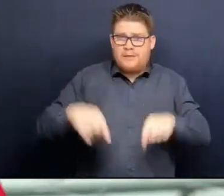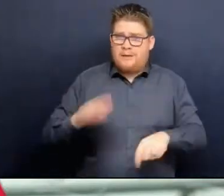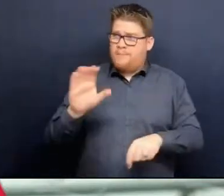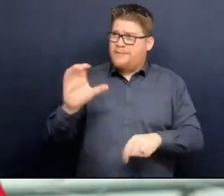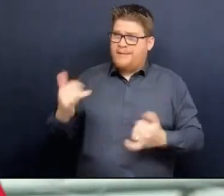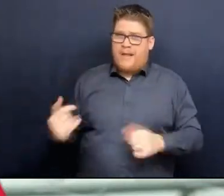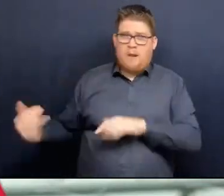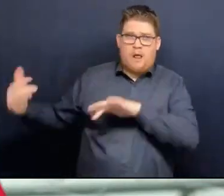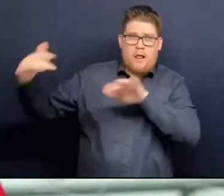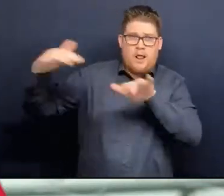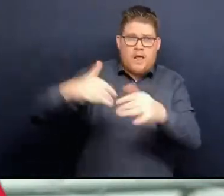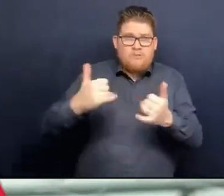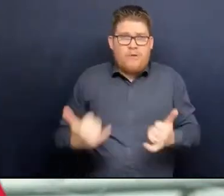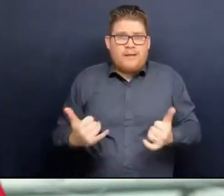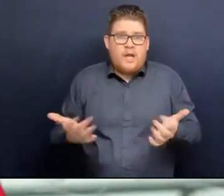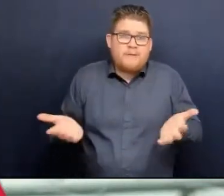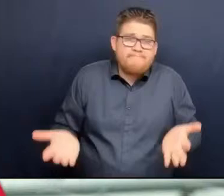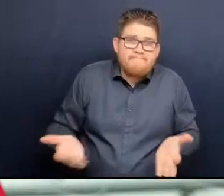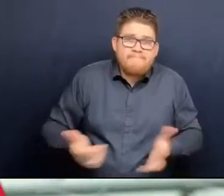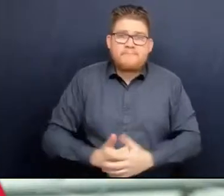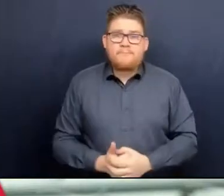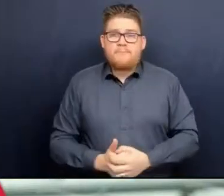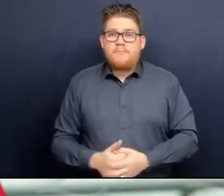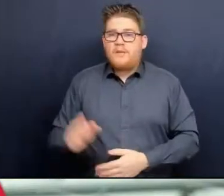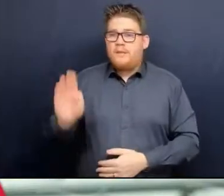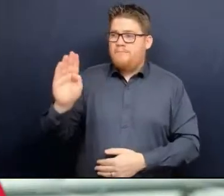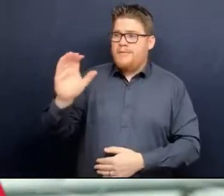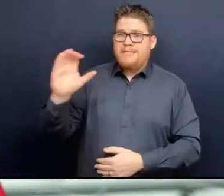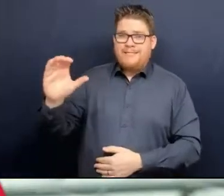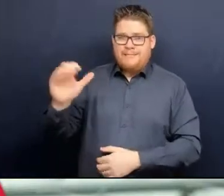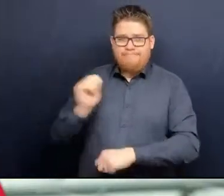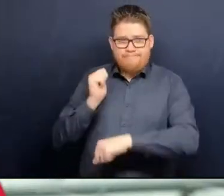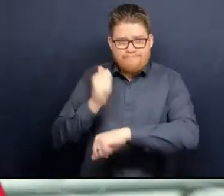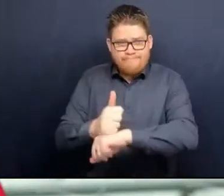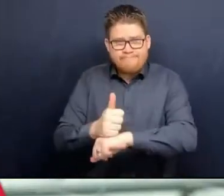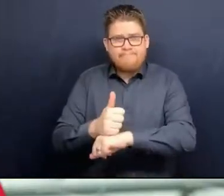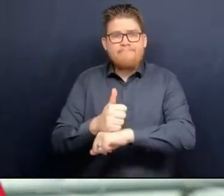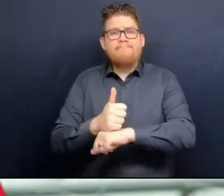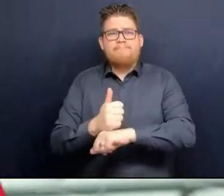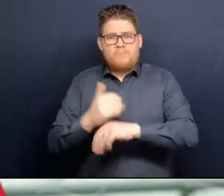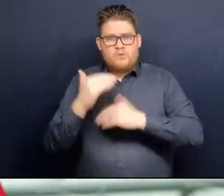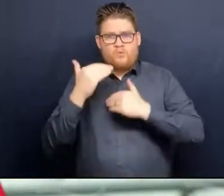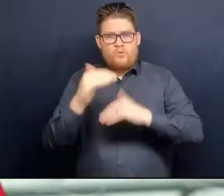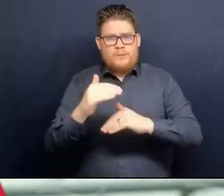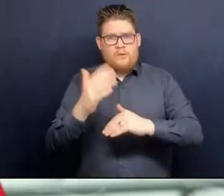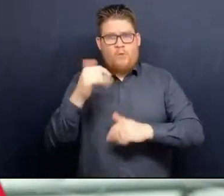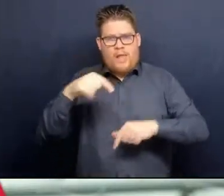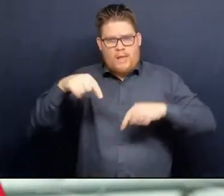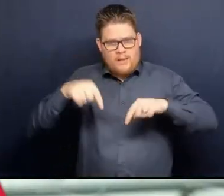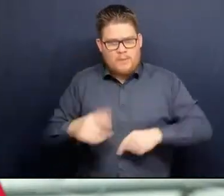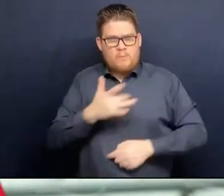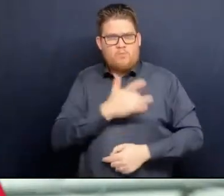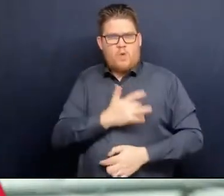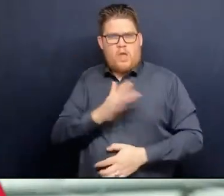the measures that are in place in B C are in place because Of the transmission in the data